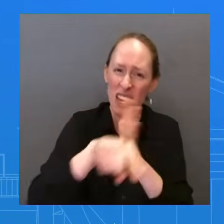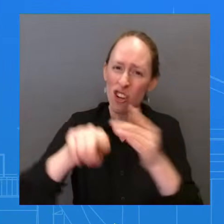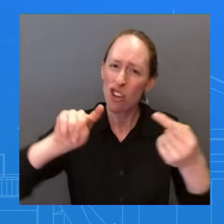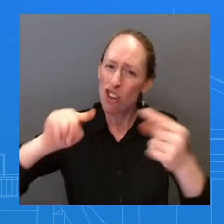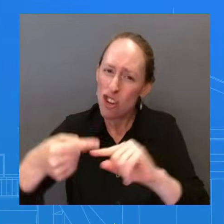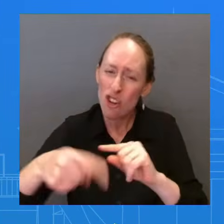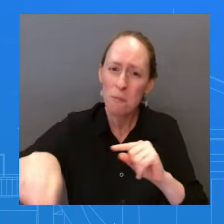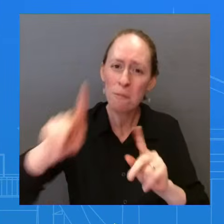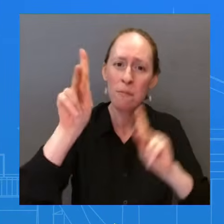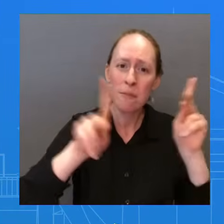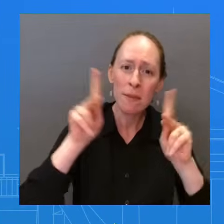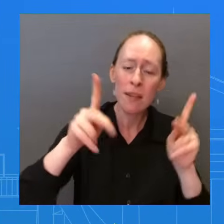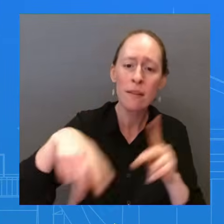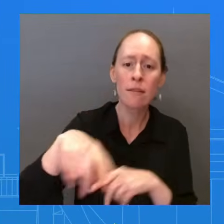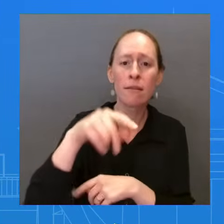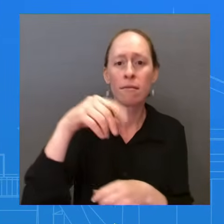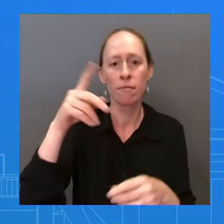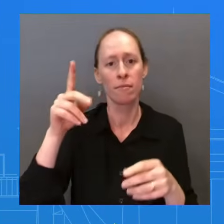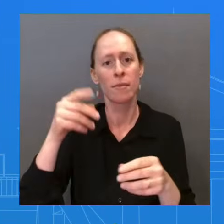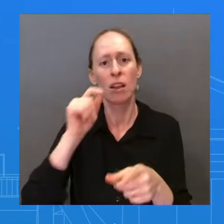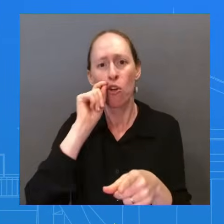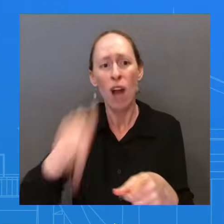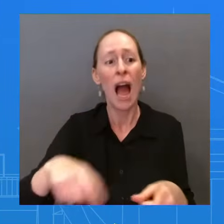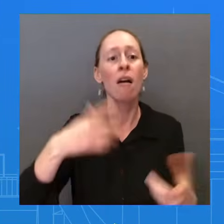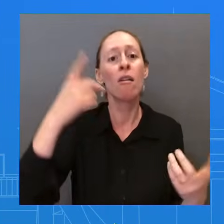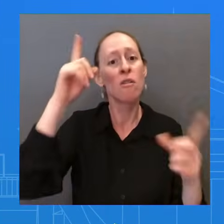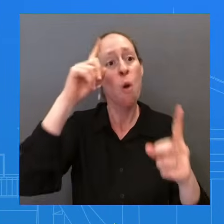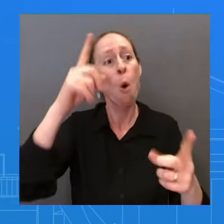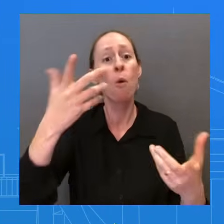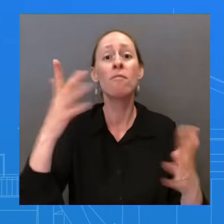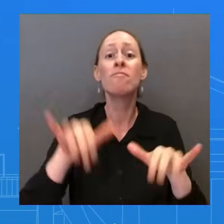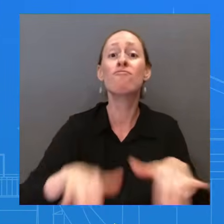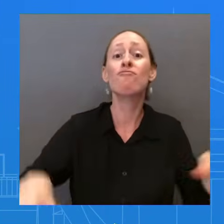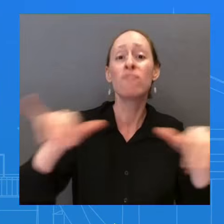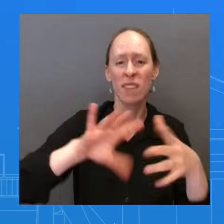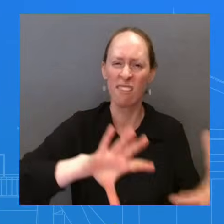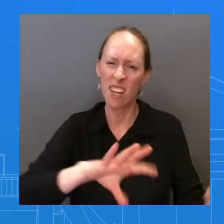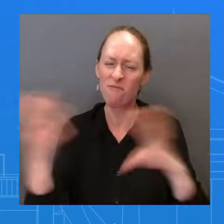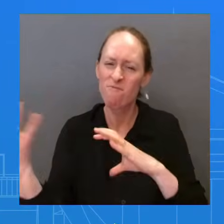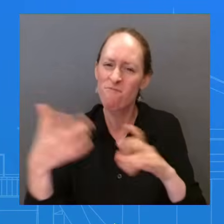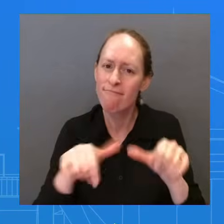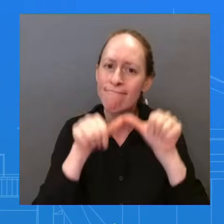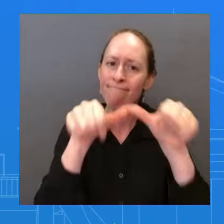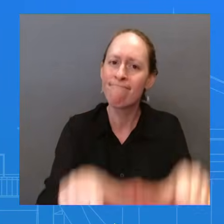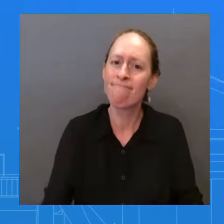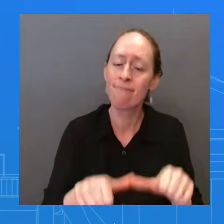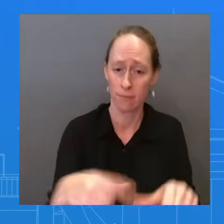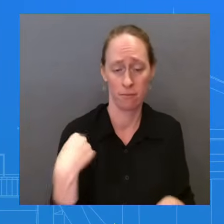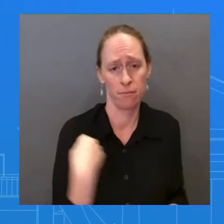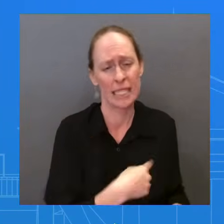is going to continue to support Ukraine, help give them things they need to better defend themselves. And as part of all that effort,